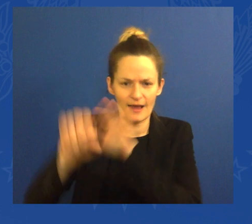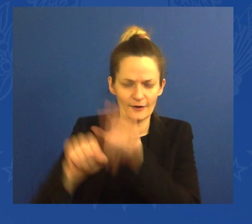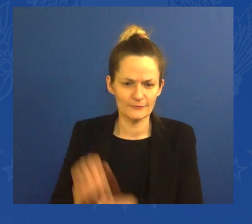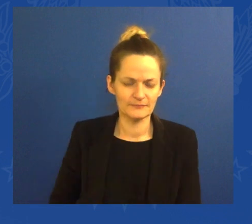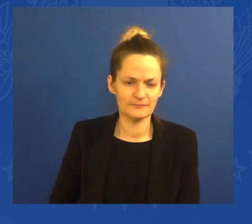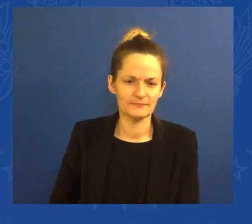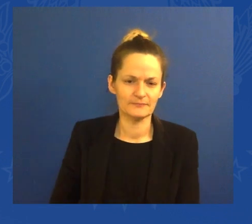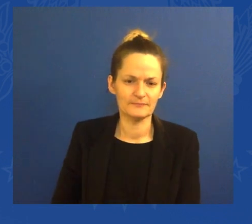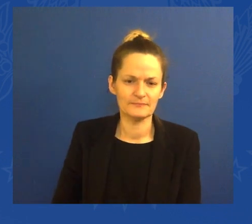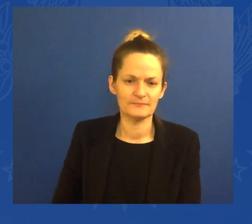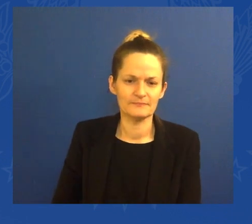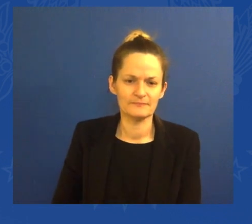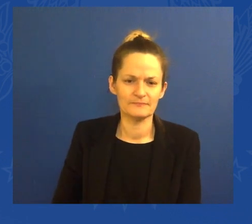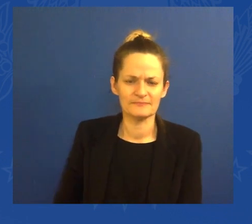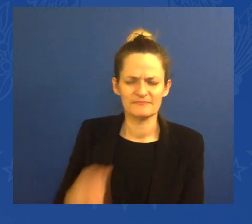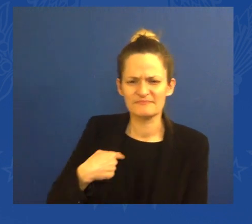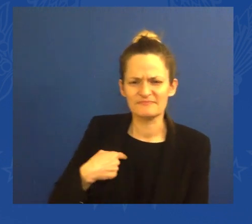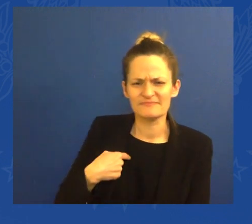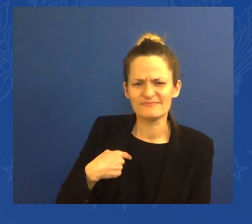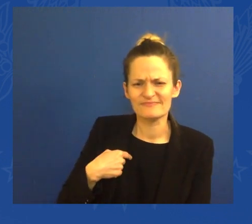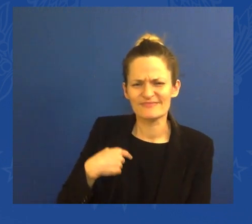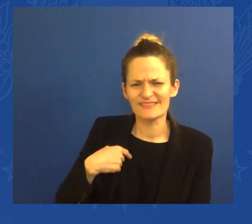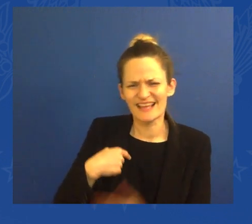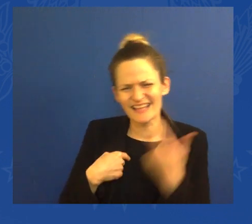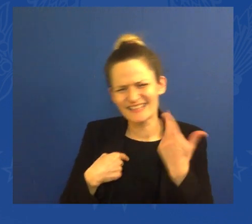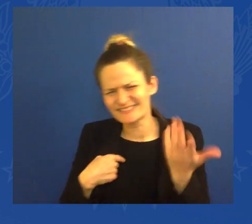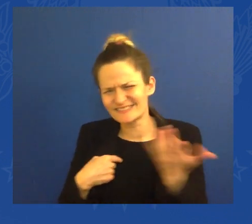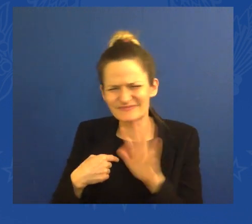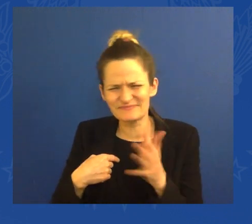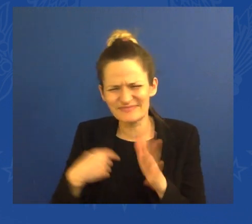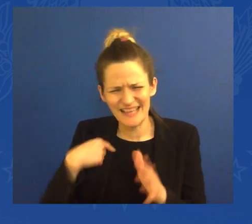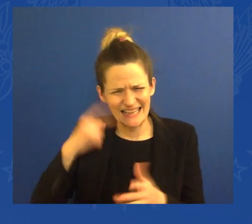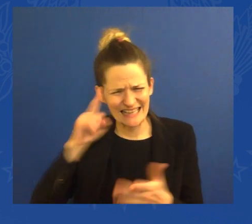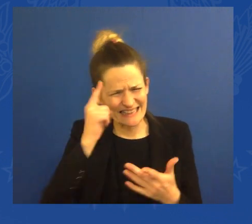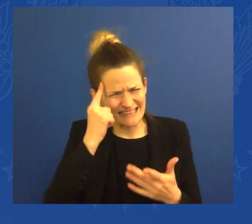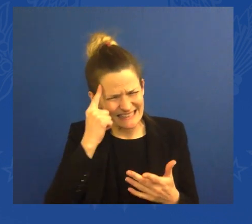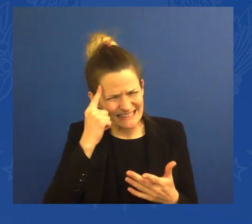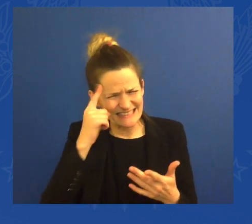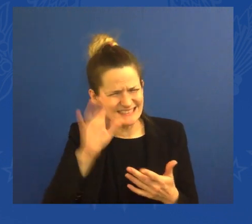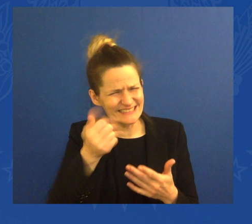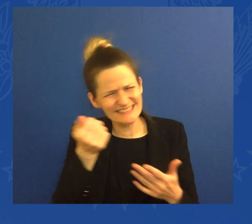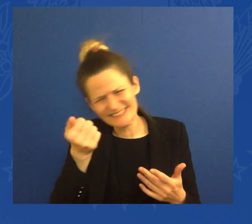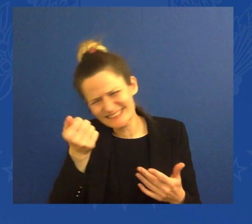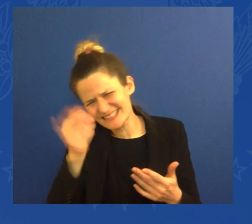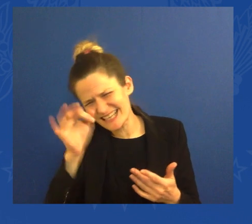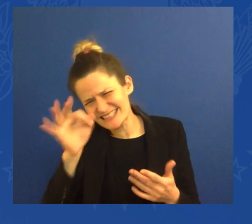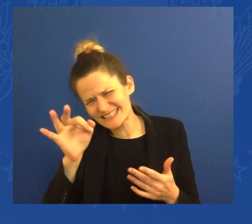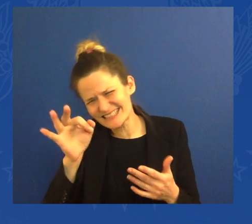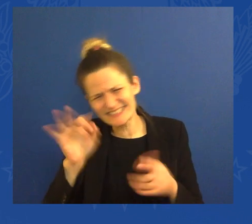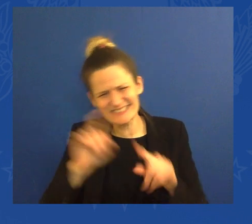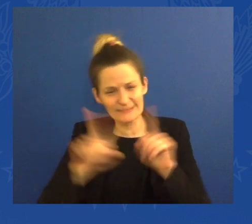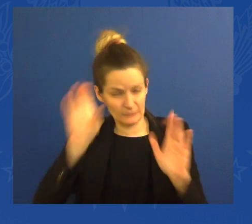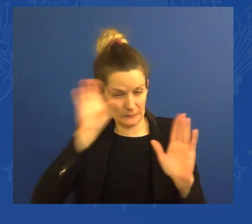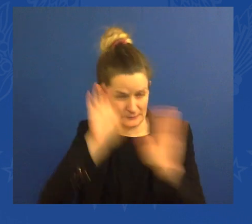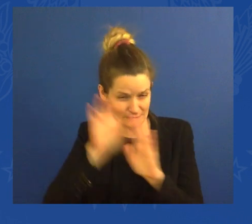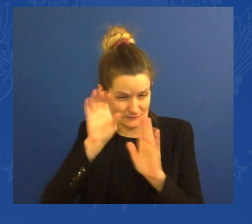in each window -- big panes of glass. And with that erasable paint you can have,